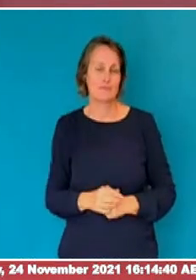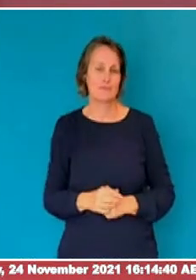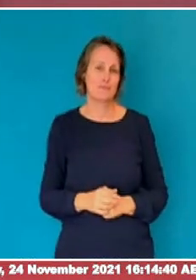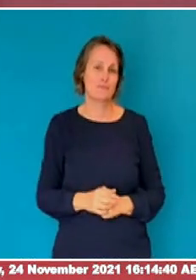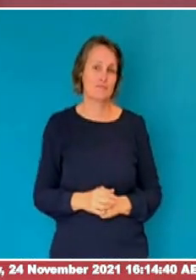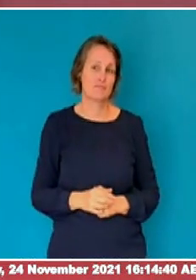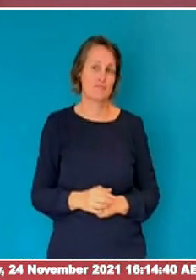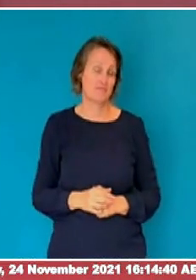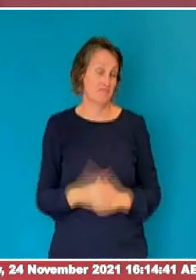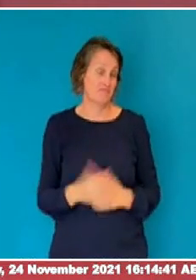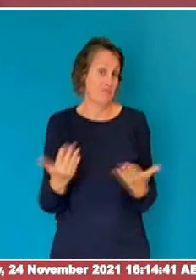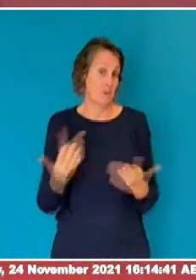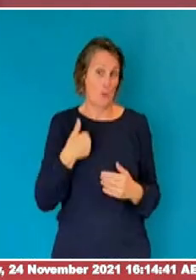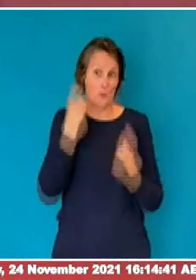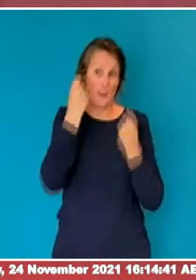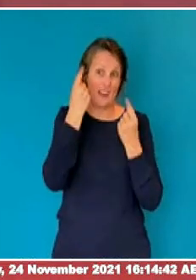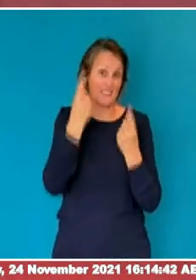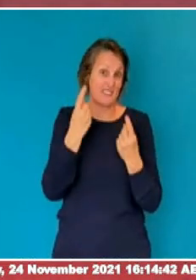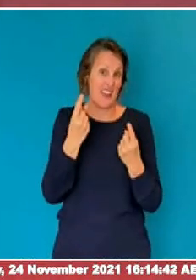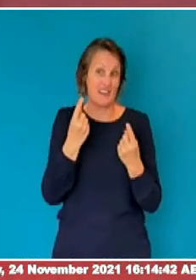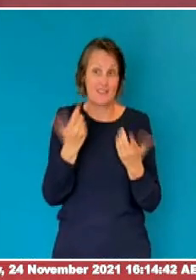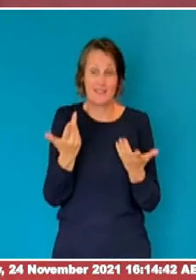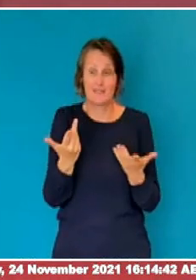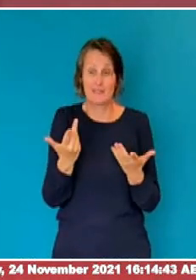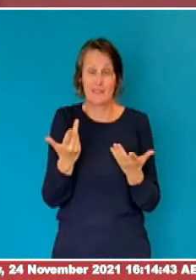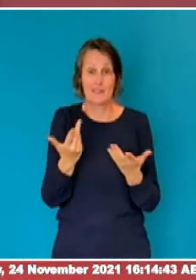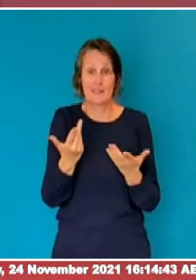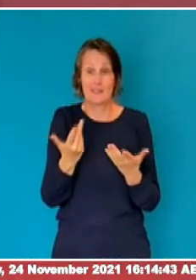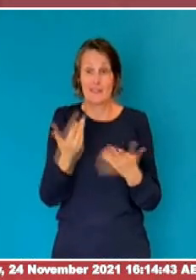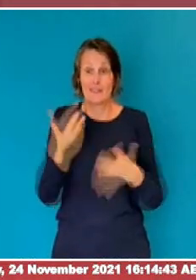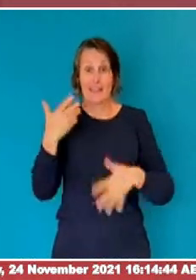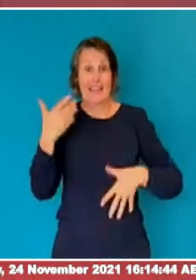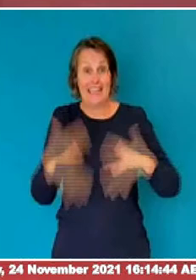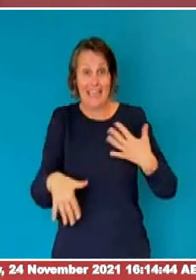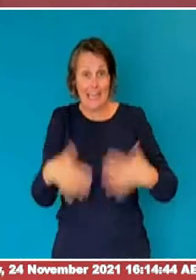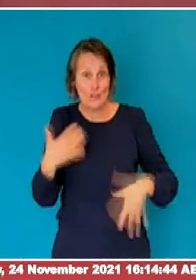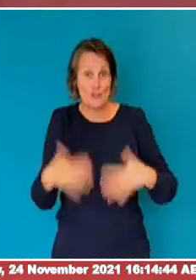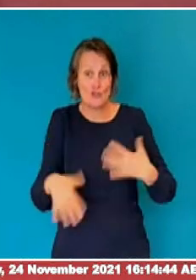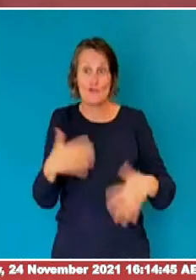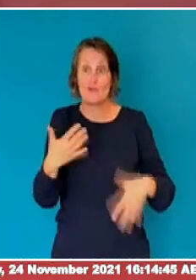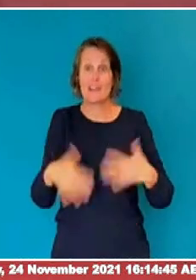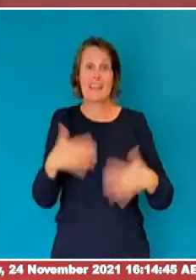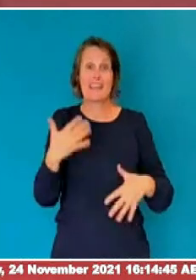understand that, you know, primary injuries can soon result in second psychological